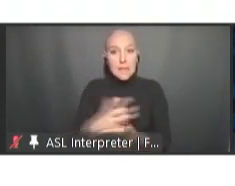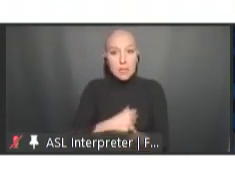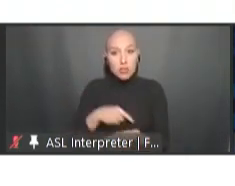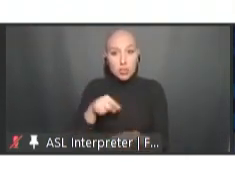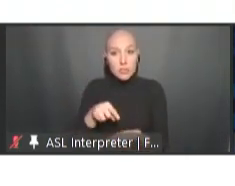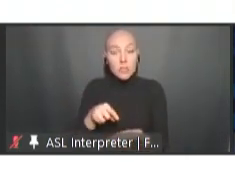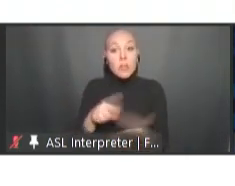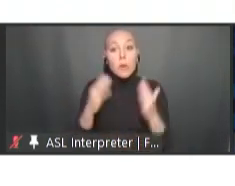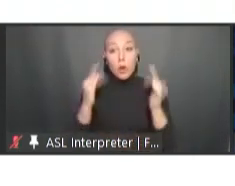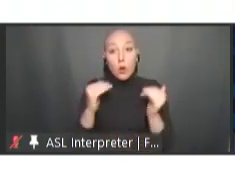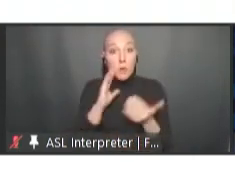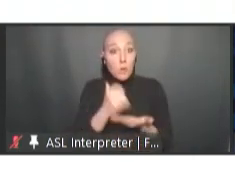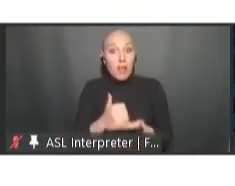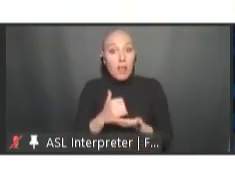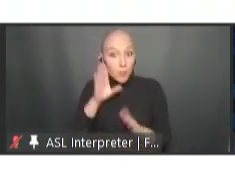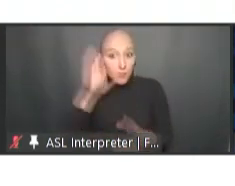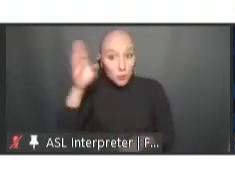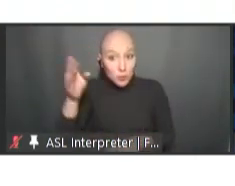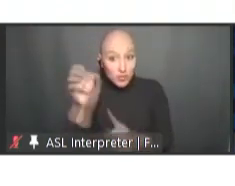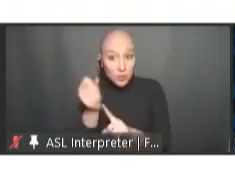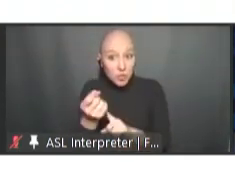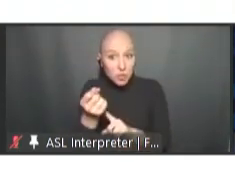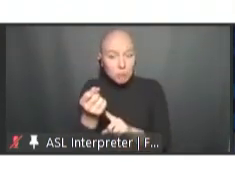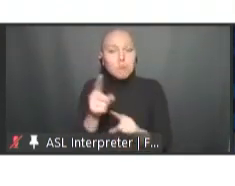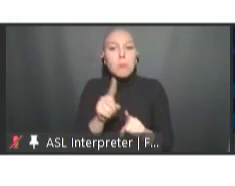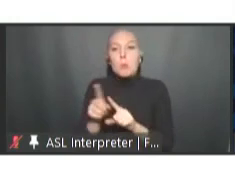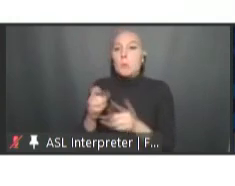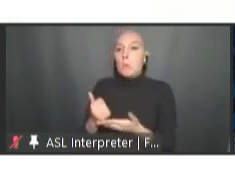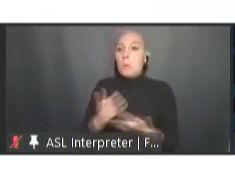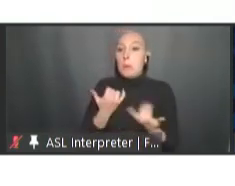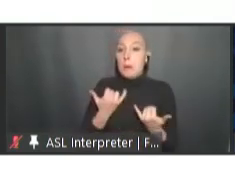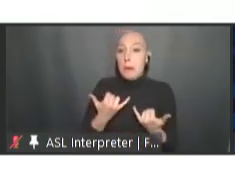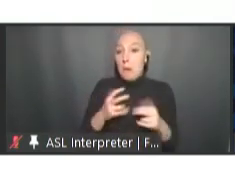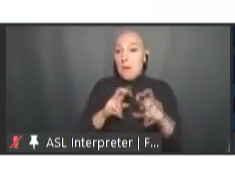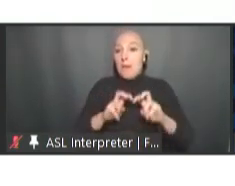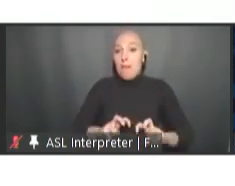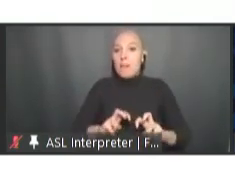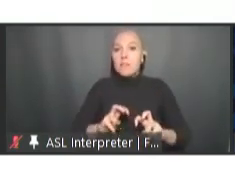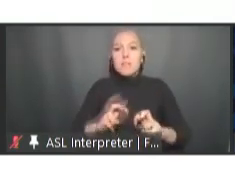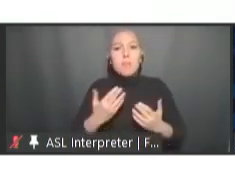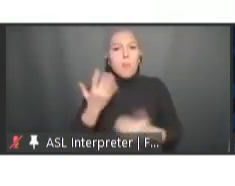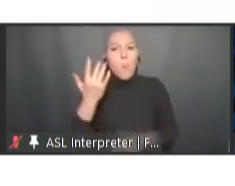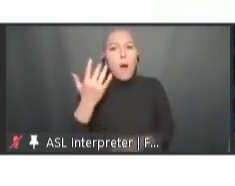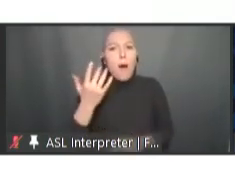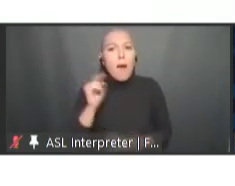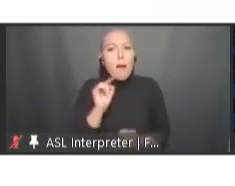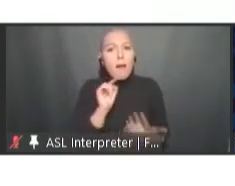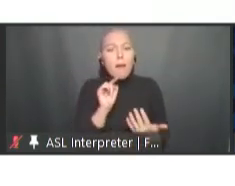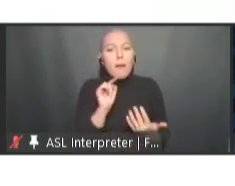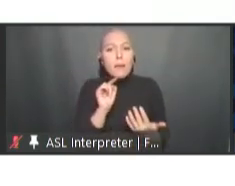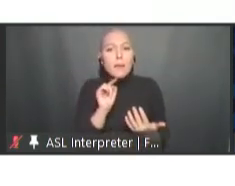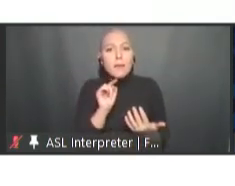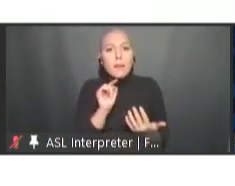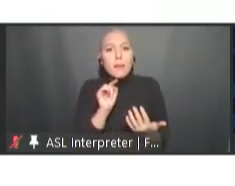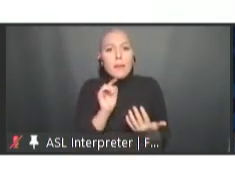but also to analyze perhaps why some of the approaches that we've used have not been as